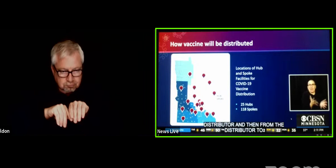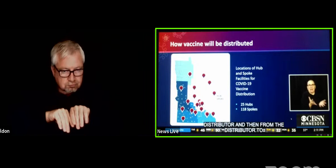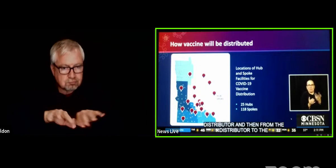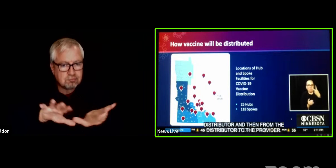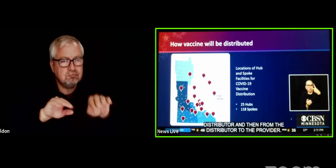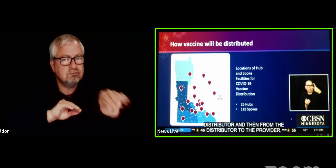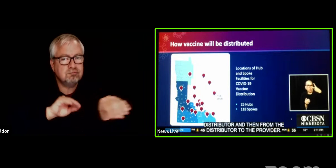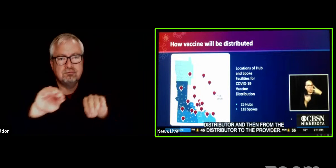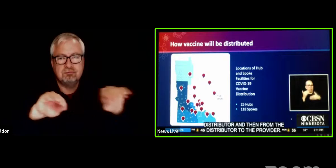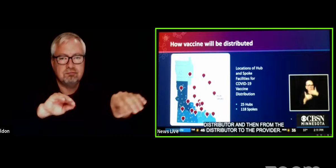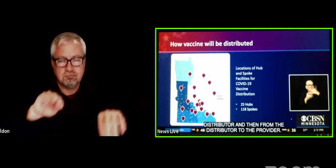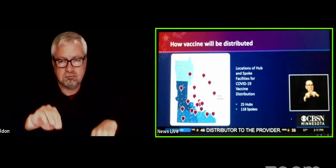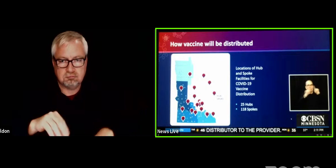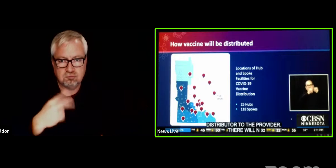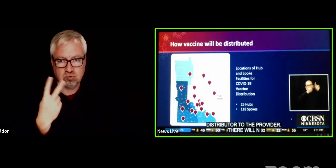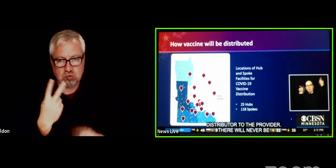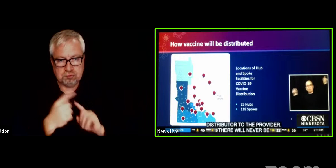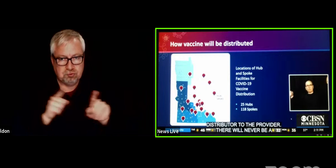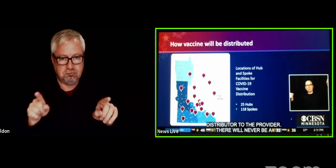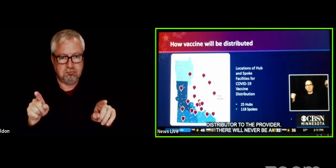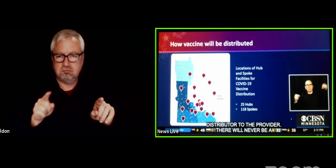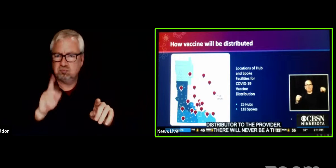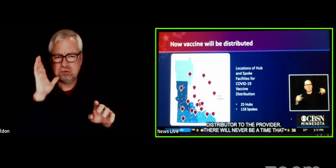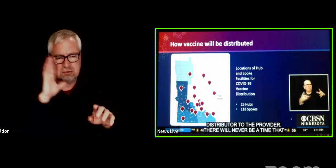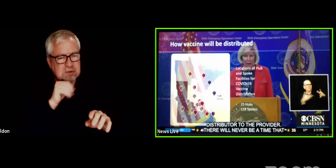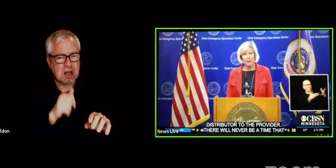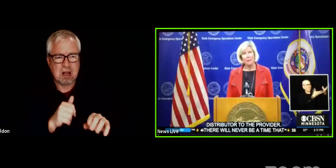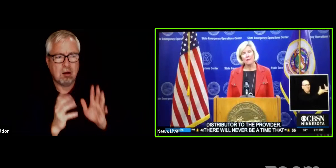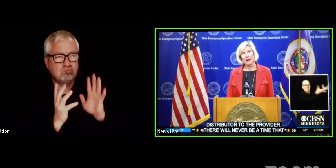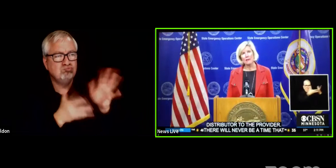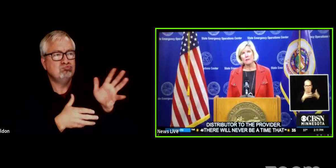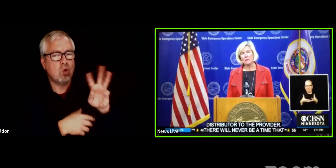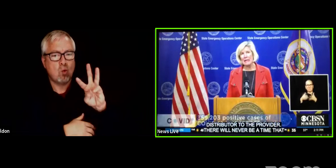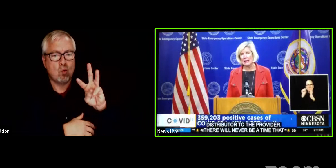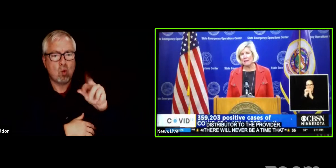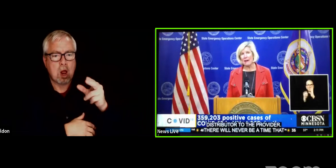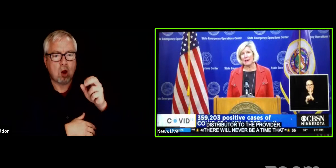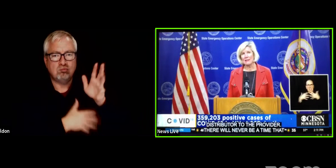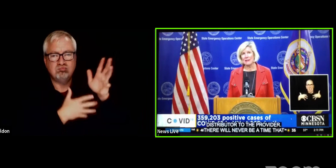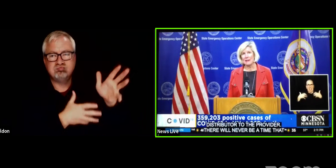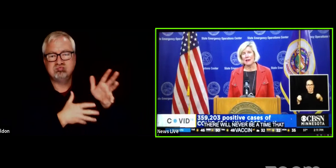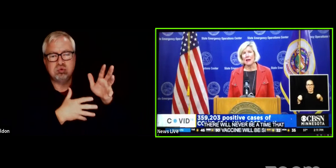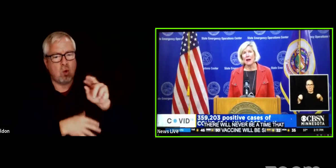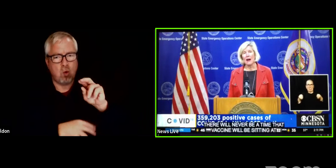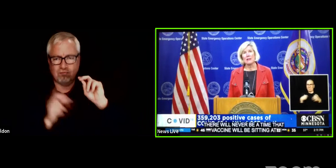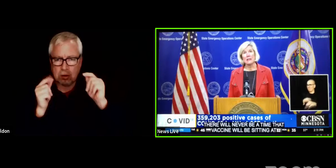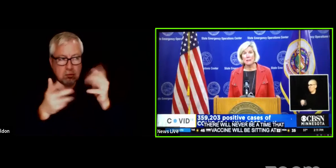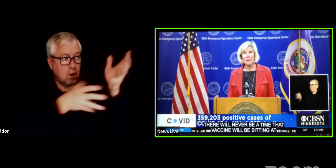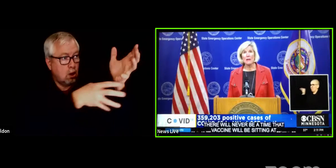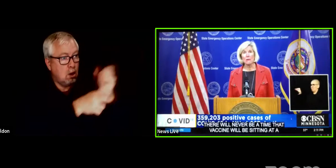HEALTH DEPARTMENT, IT GOES DIRECTLY TO THE PROVIDERS. THE PROVIDERS THAT WILL BE GETTING VACCINE NEED TO BE